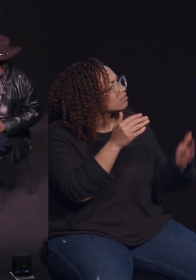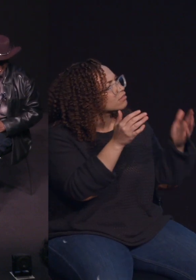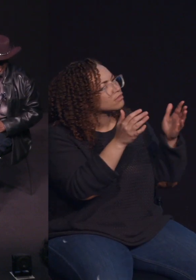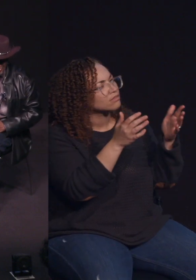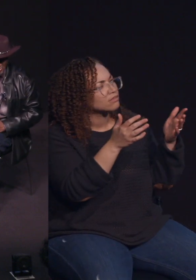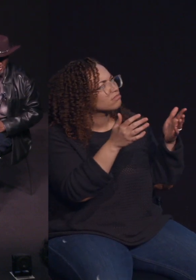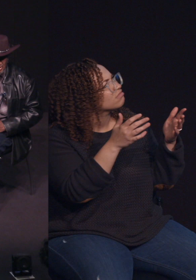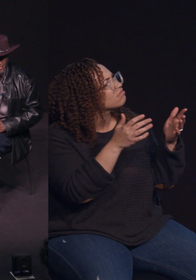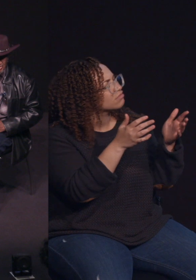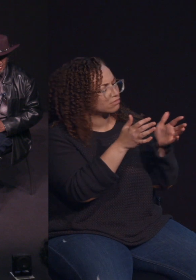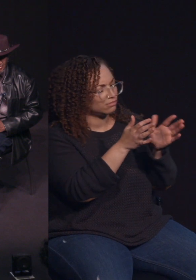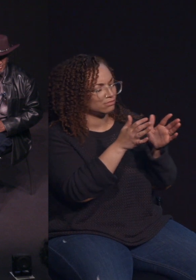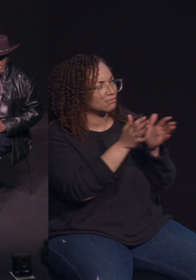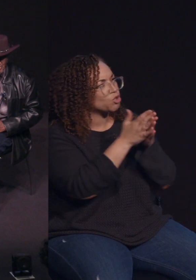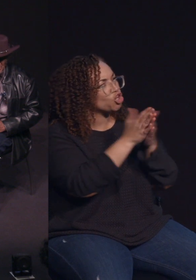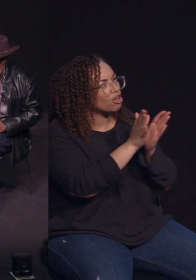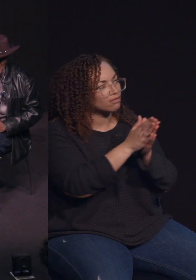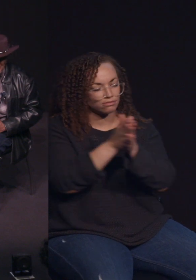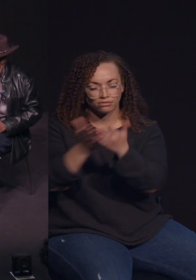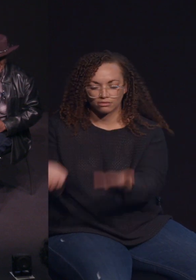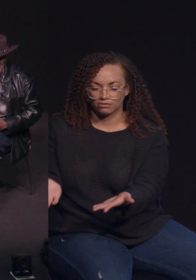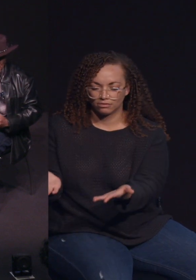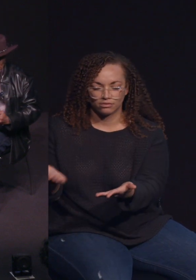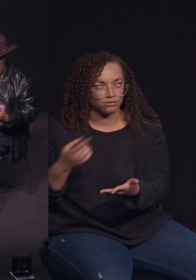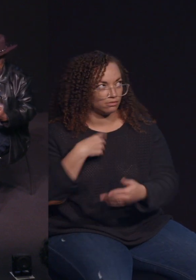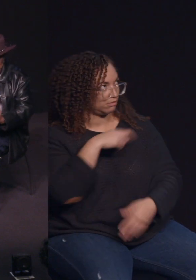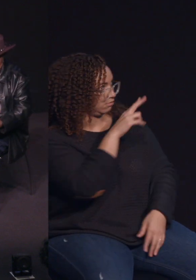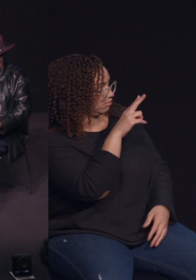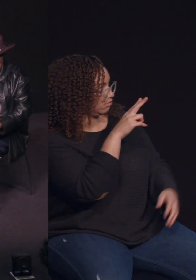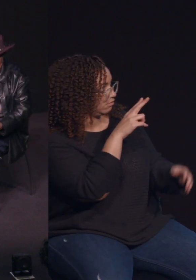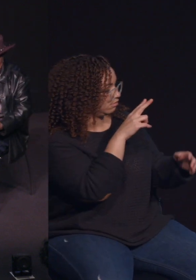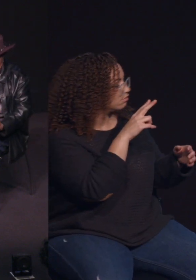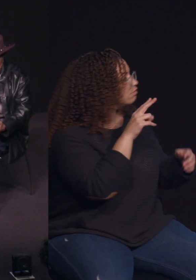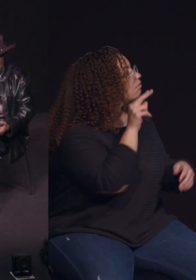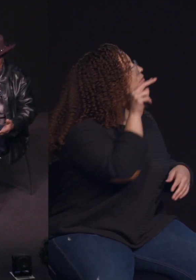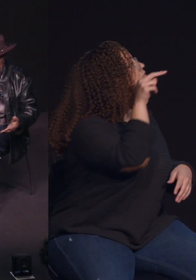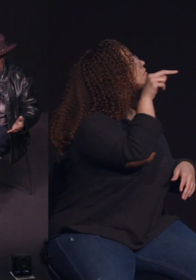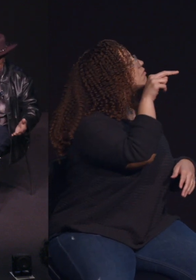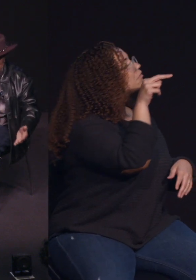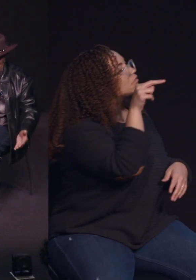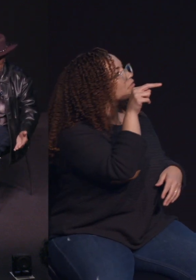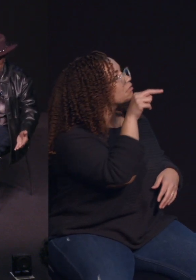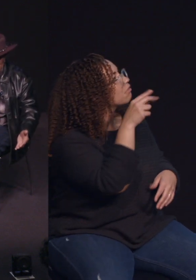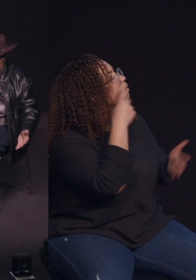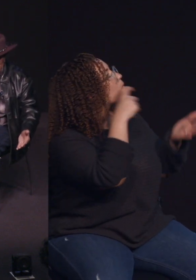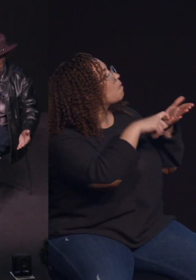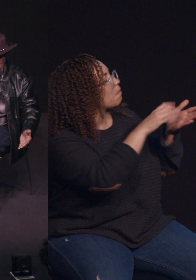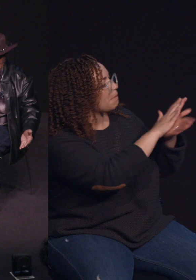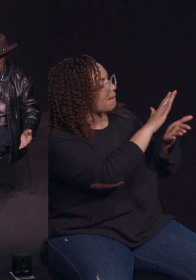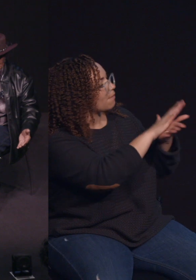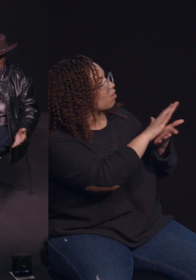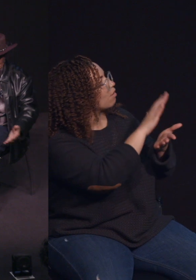I wanted to look at it. And I saw the paper that my grandfather gave him and what was on his book.